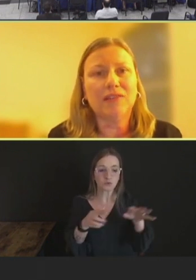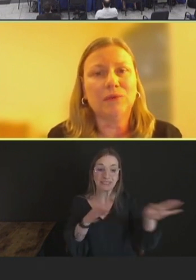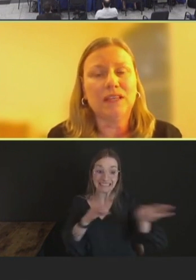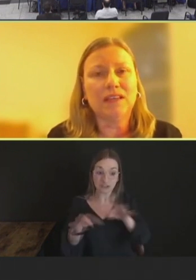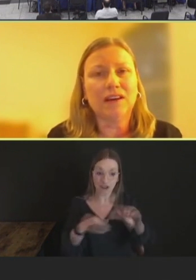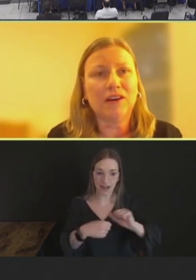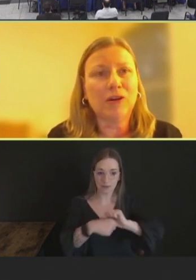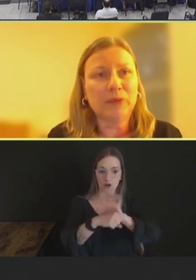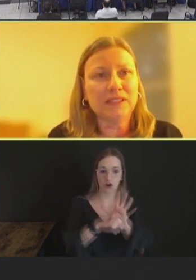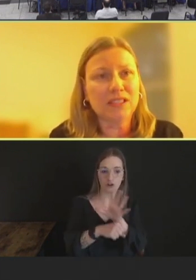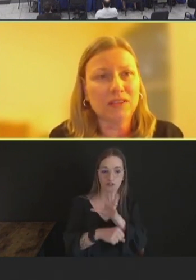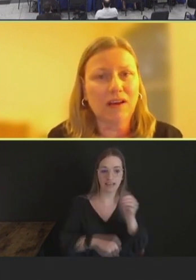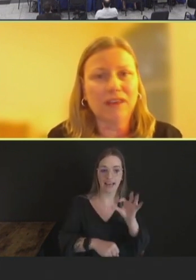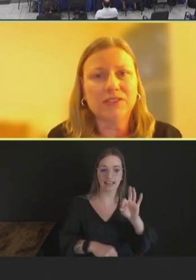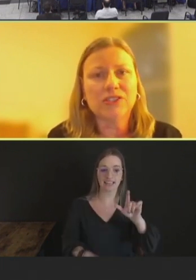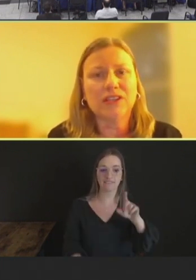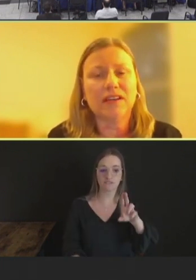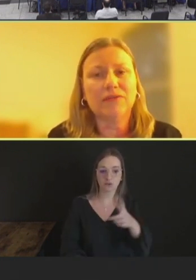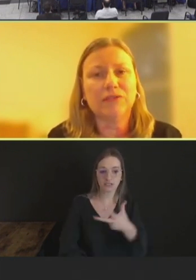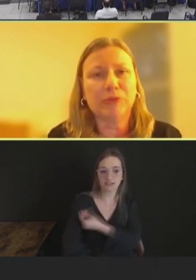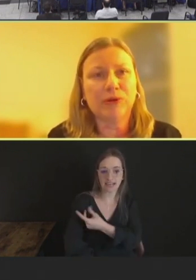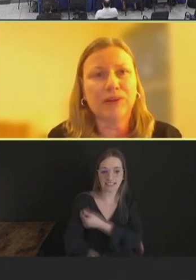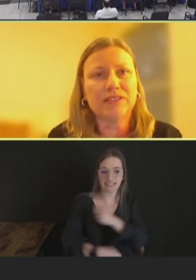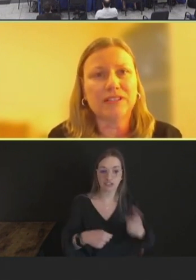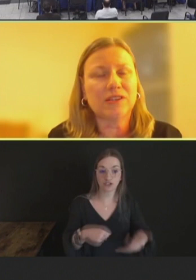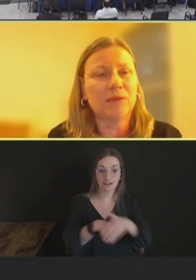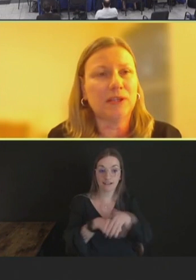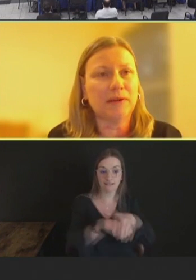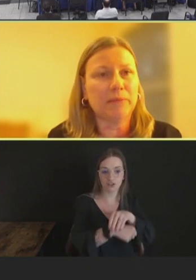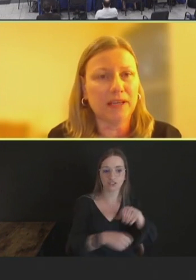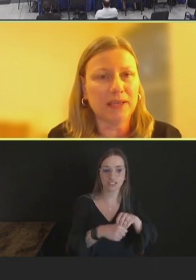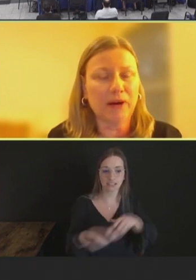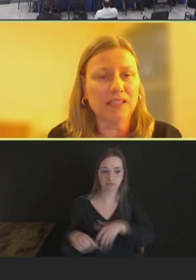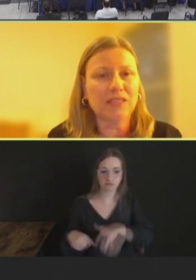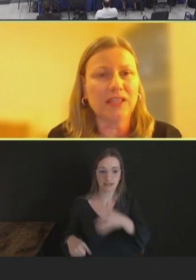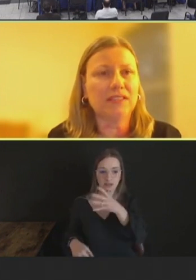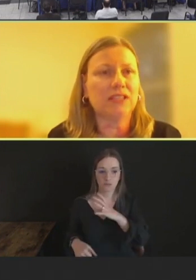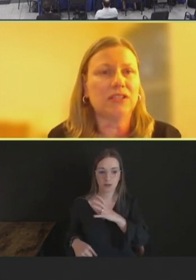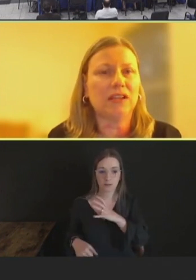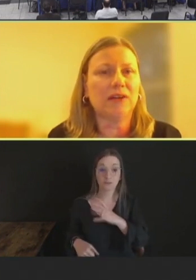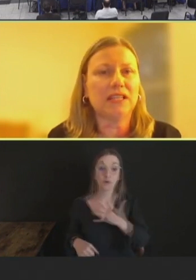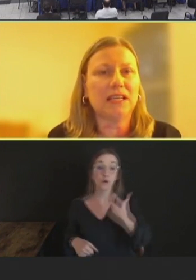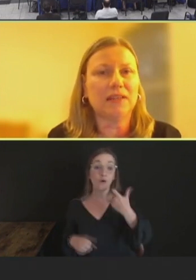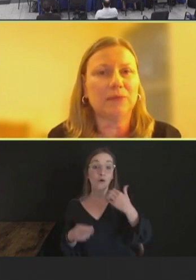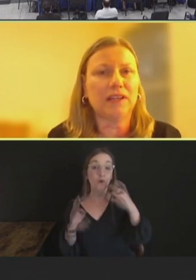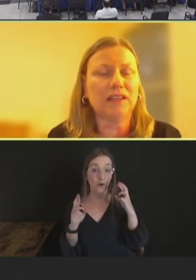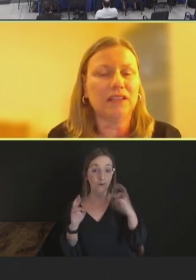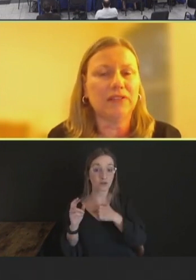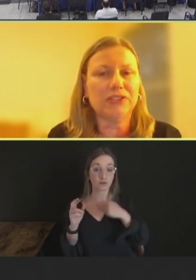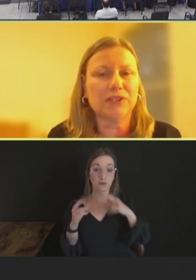And we are hoping to launch report describing monkeypox vaccination uptake in pregnant individuals